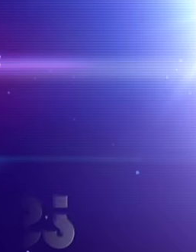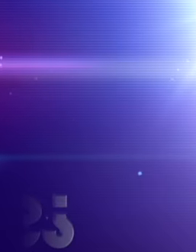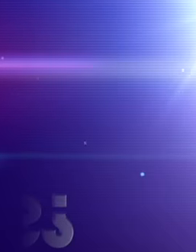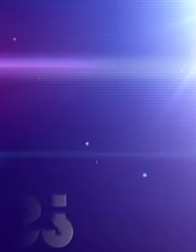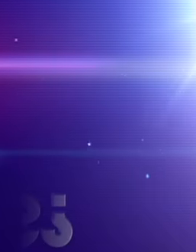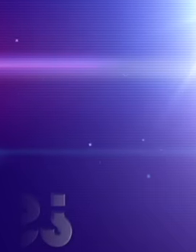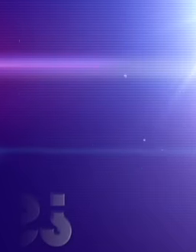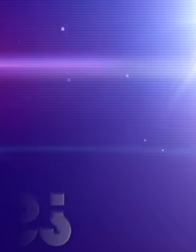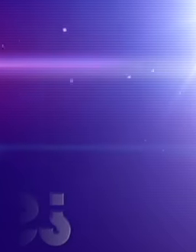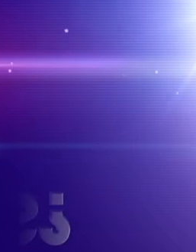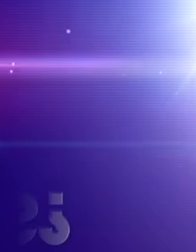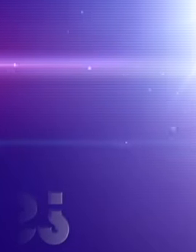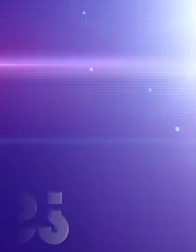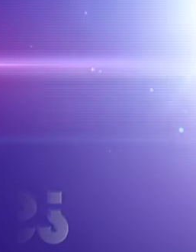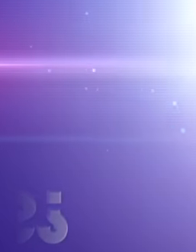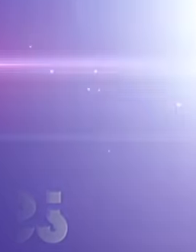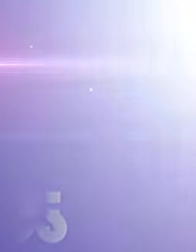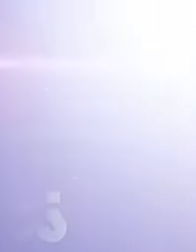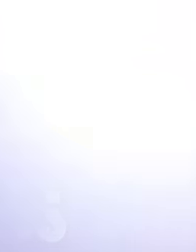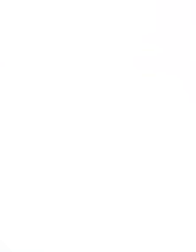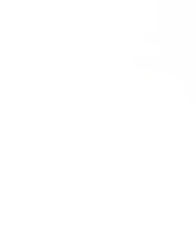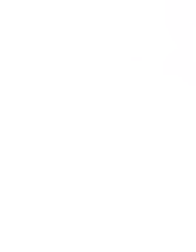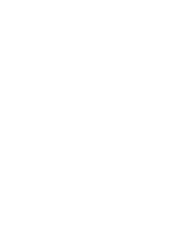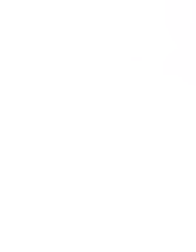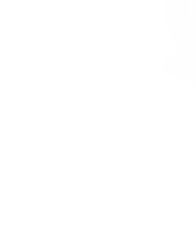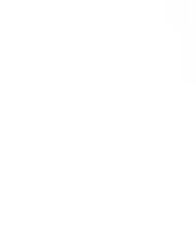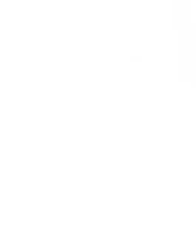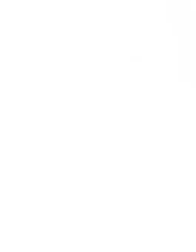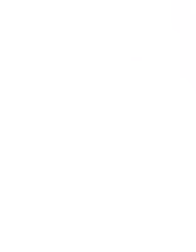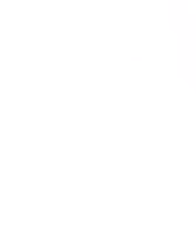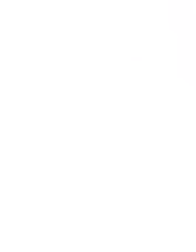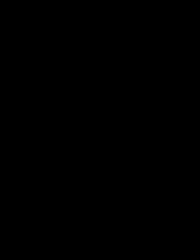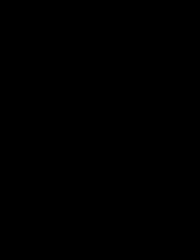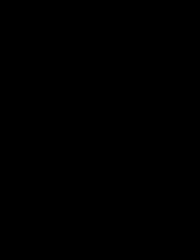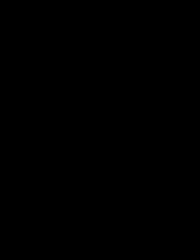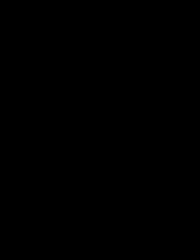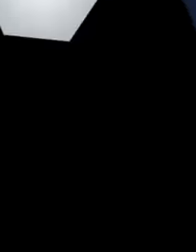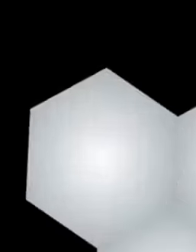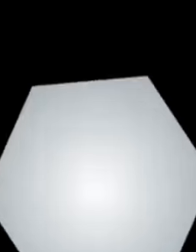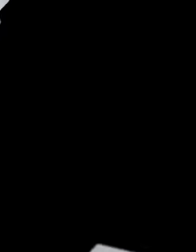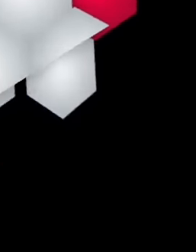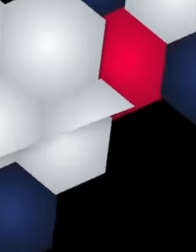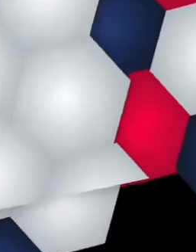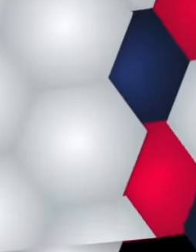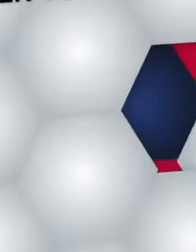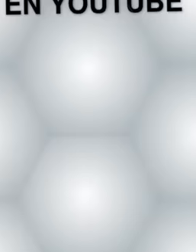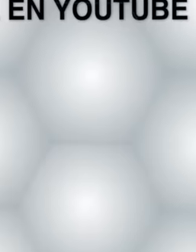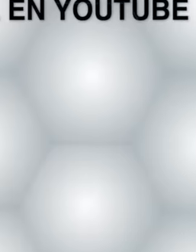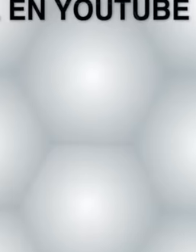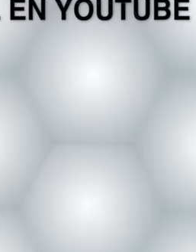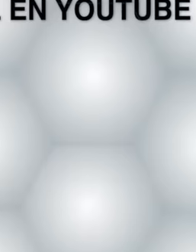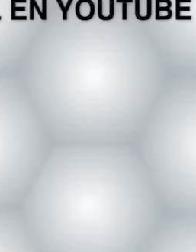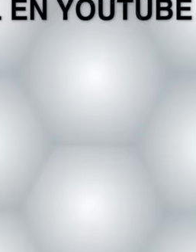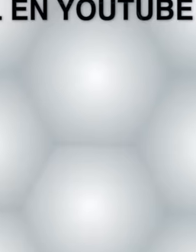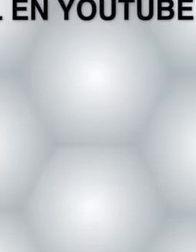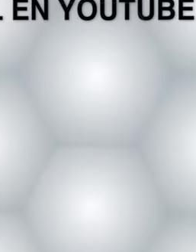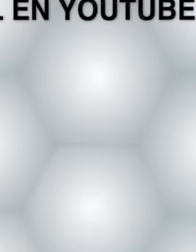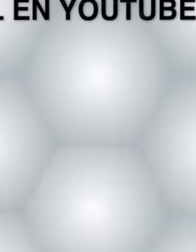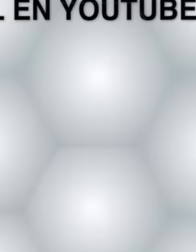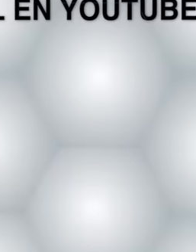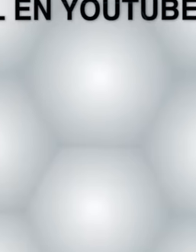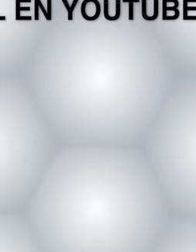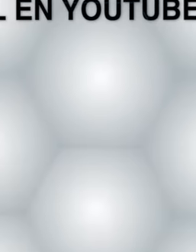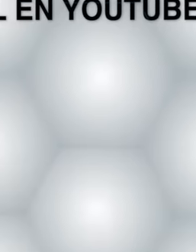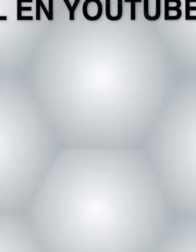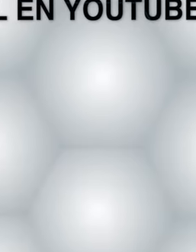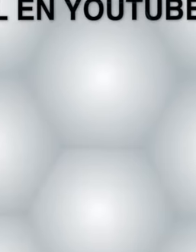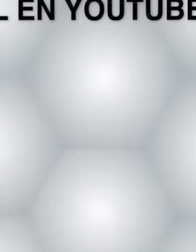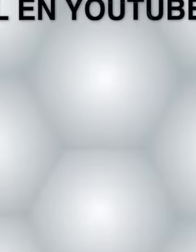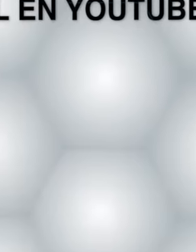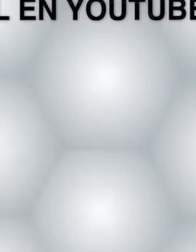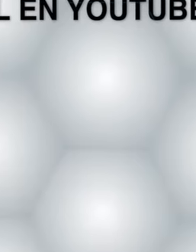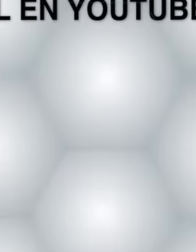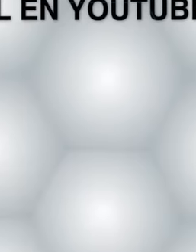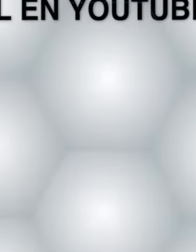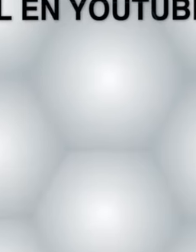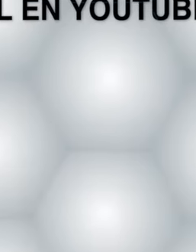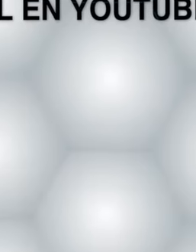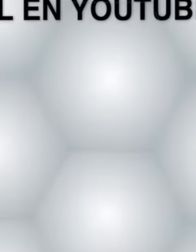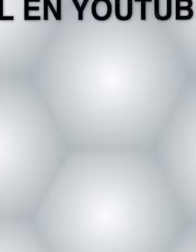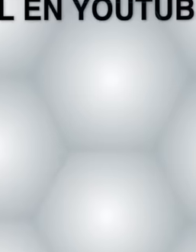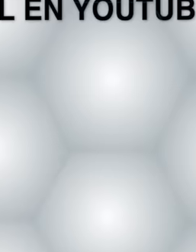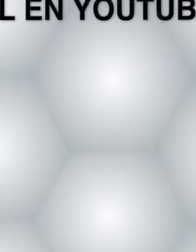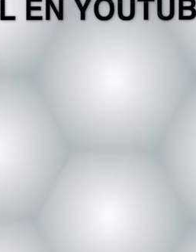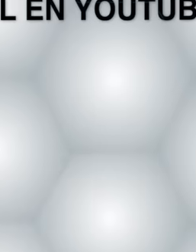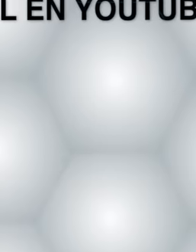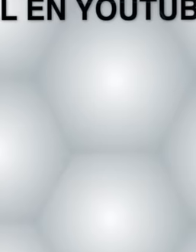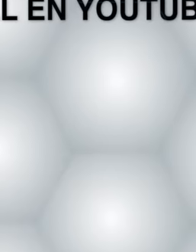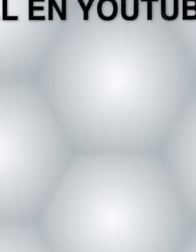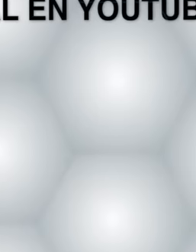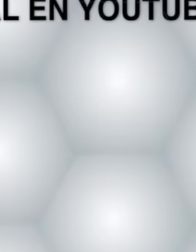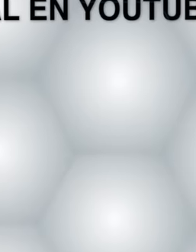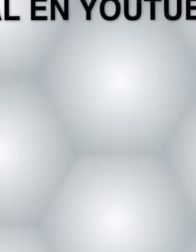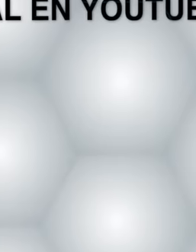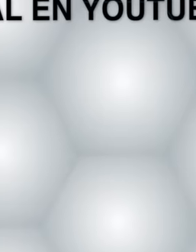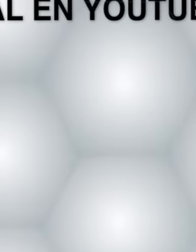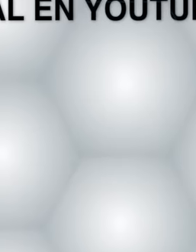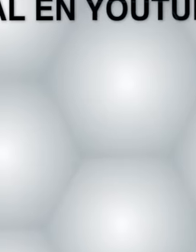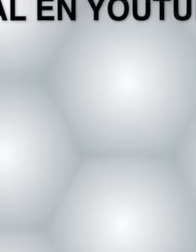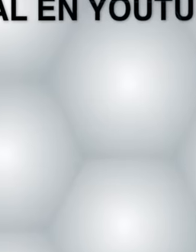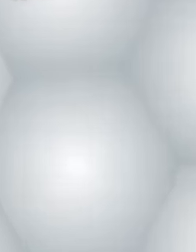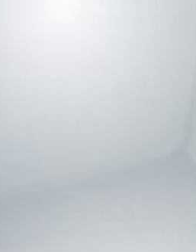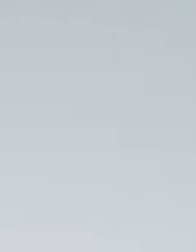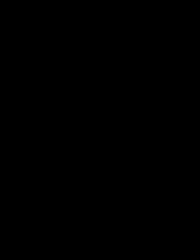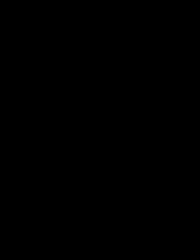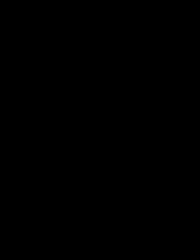and